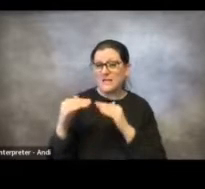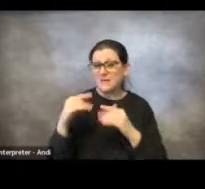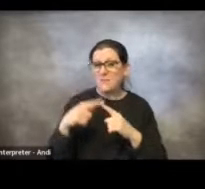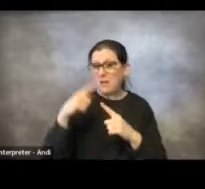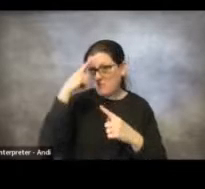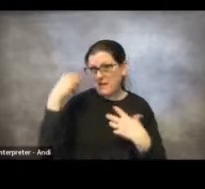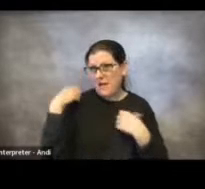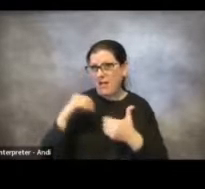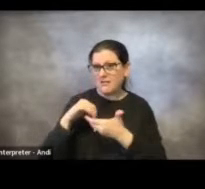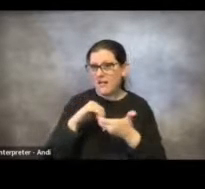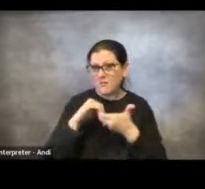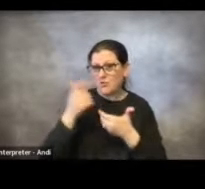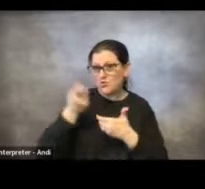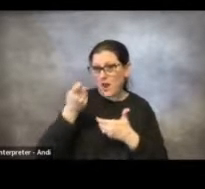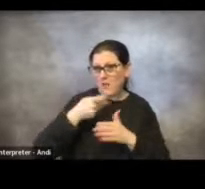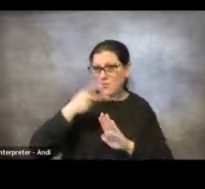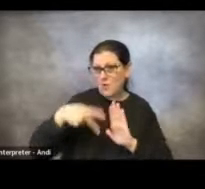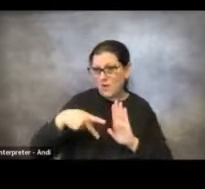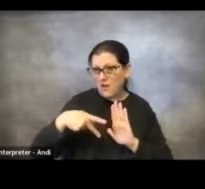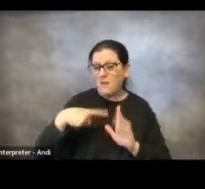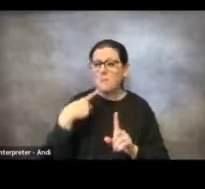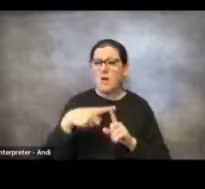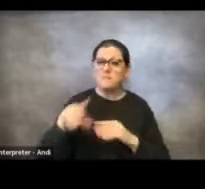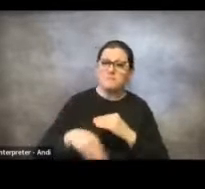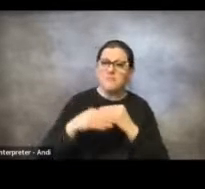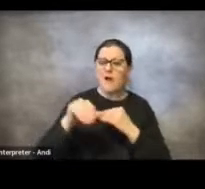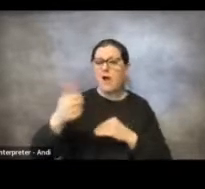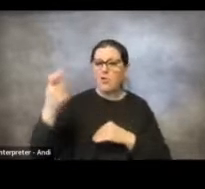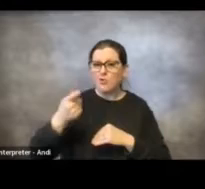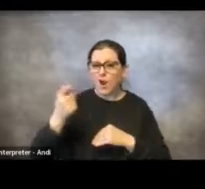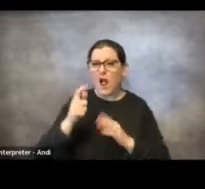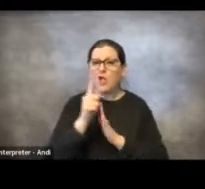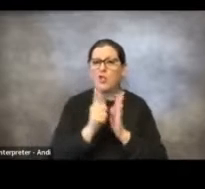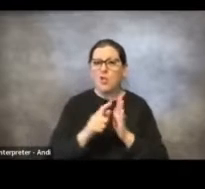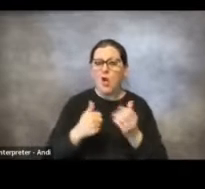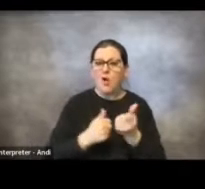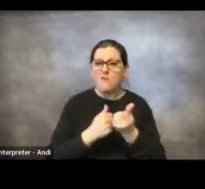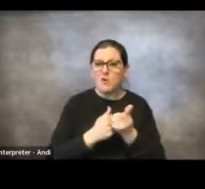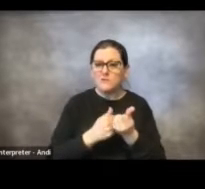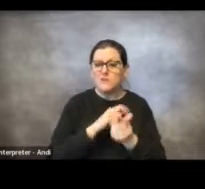collaboration grant program, and an additional grant program, a law enforcement behavioral health response program is